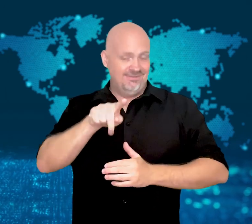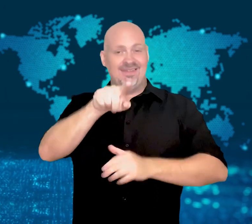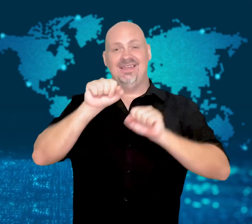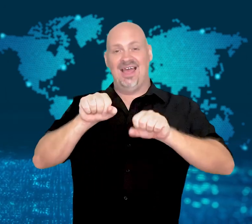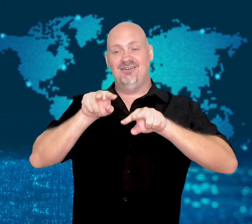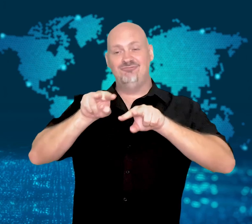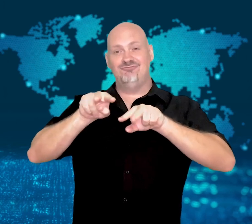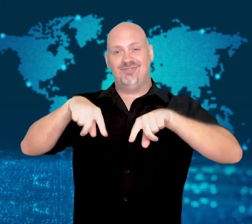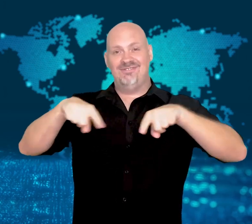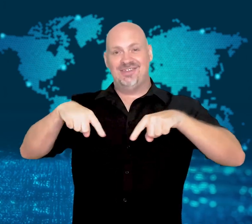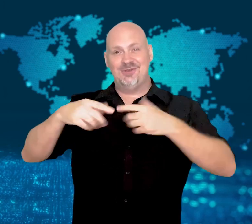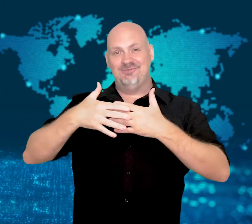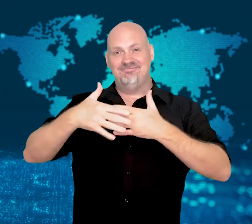to get new video updates!